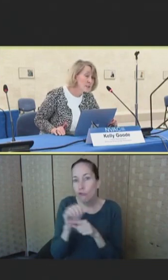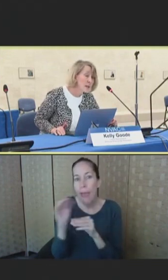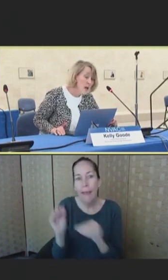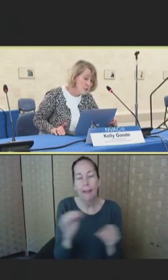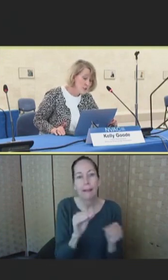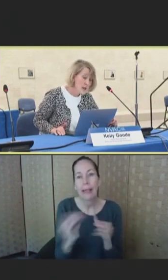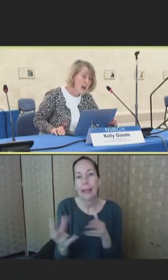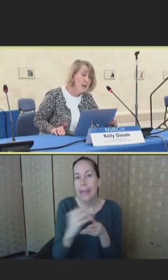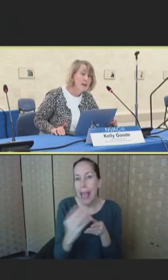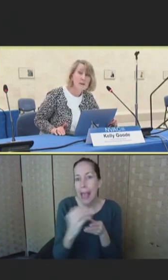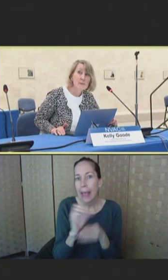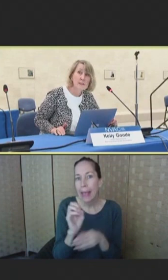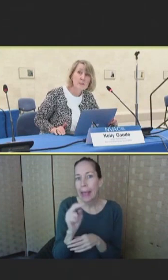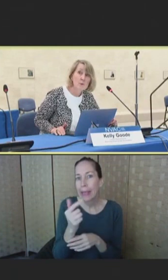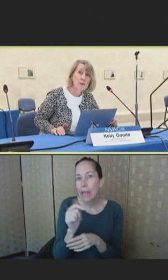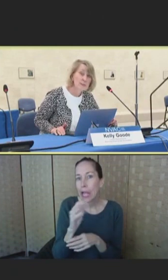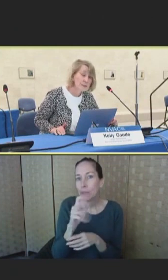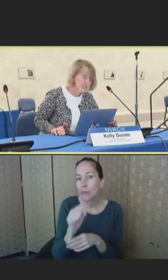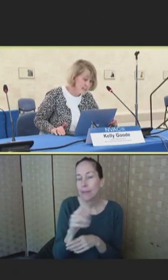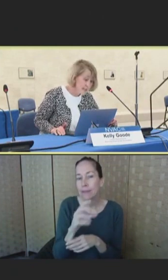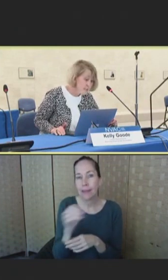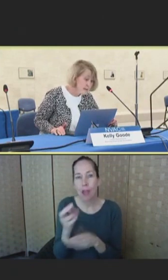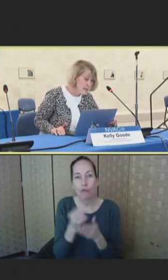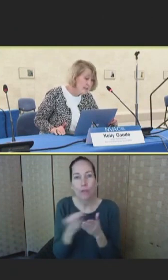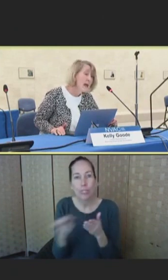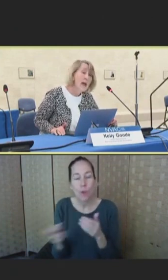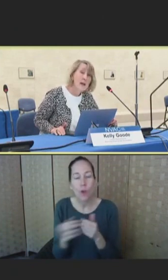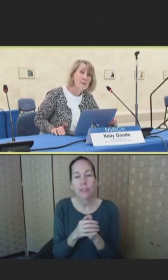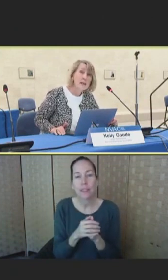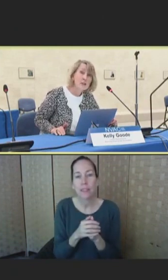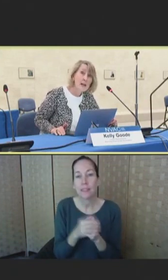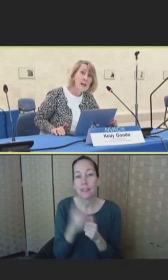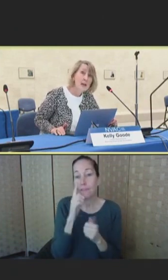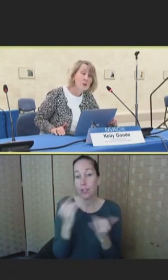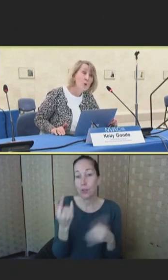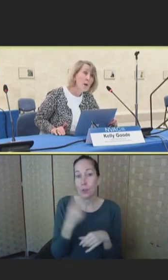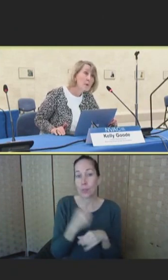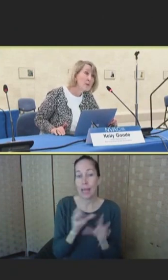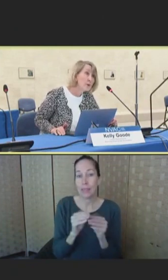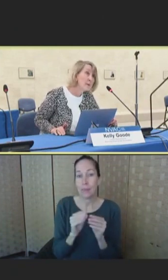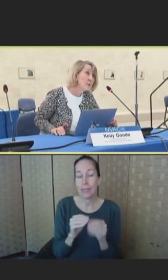Just to highlight something that's relevant to today's meeting, APHA has a cooperative agreement